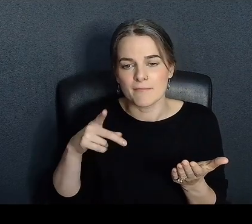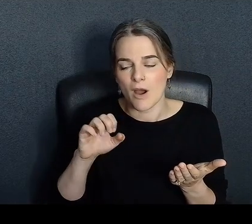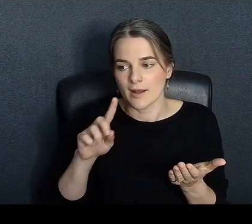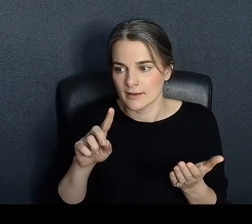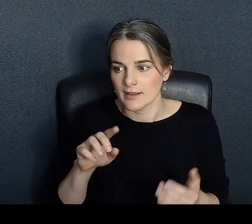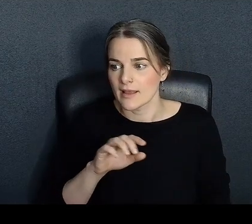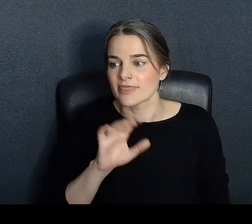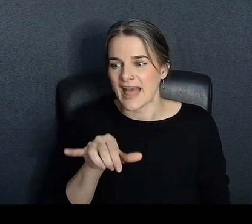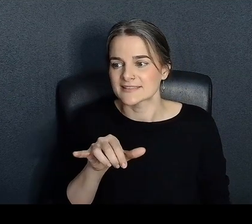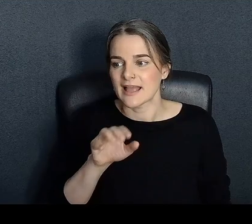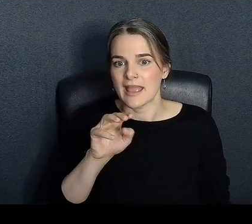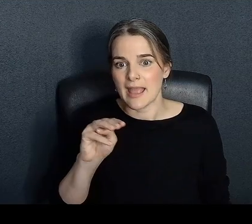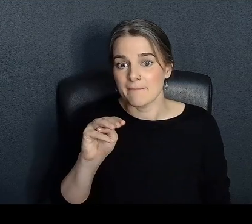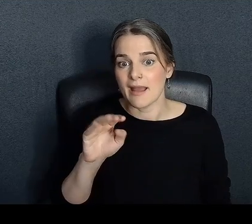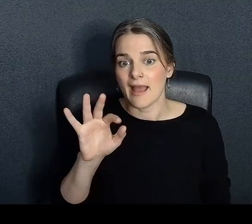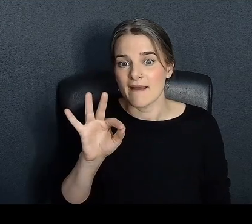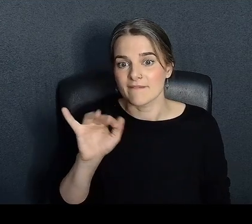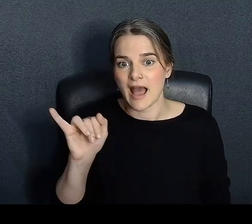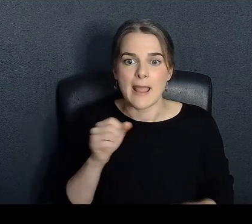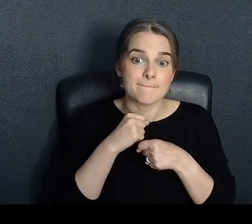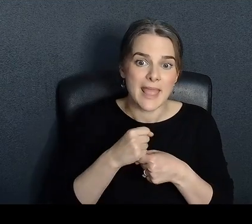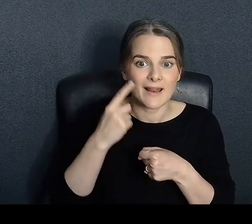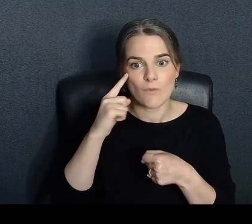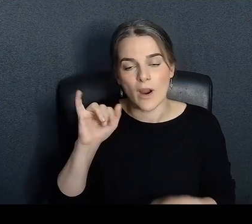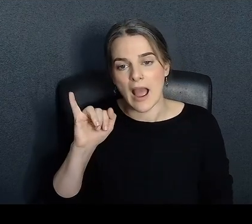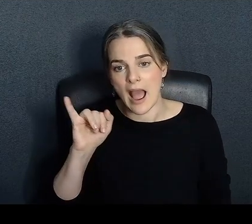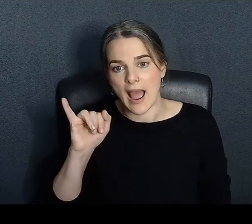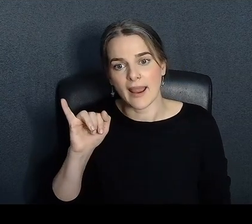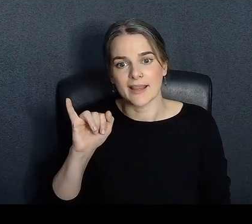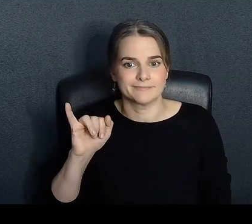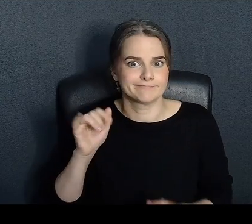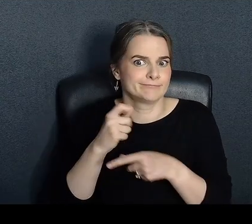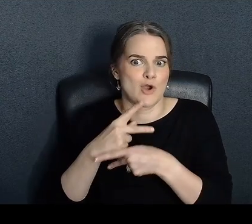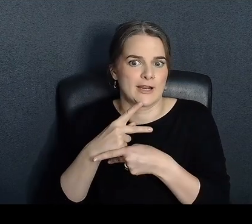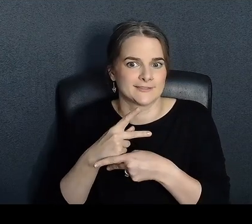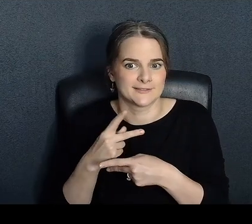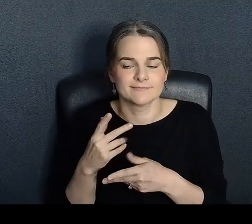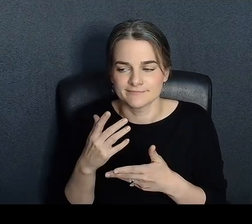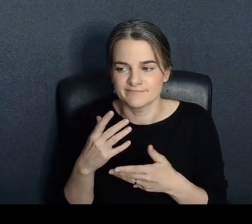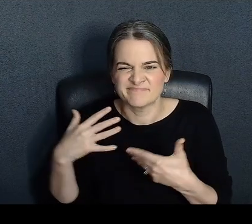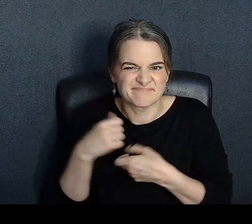They can act as a listening device, TV ears.